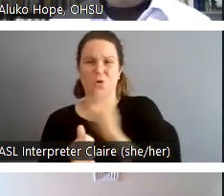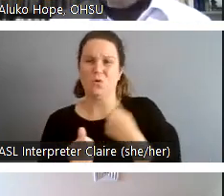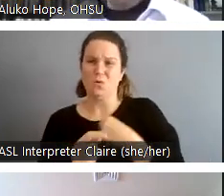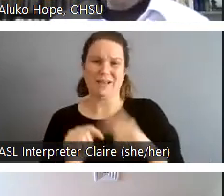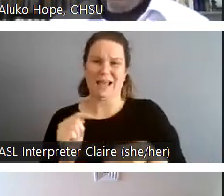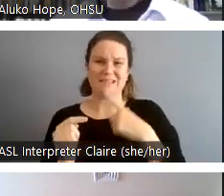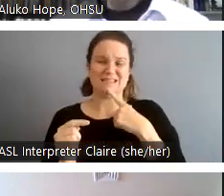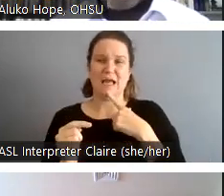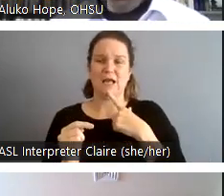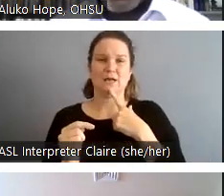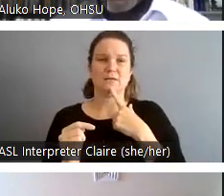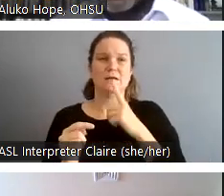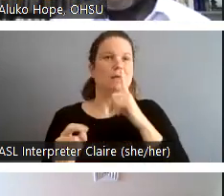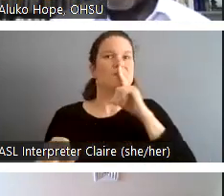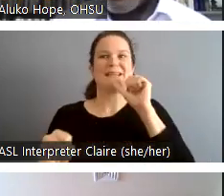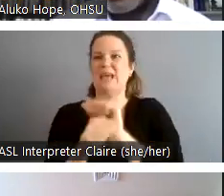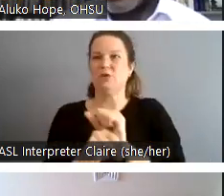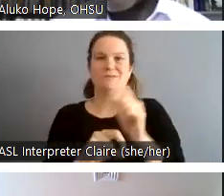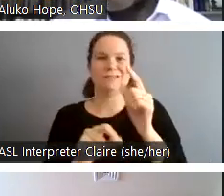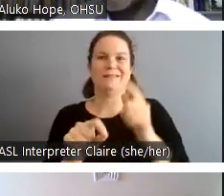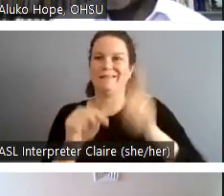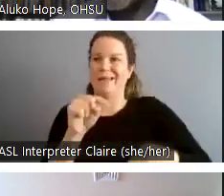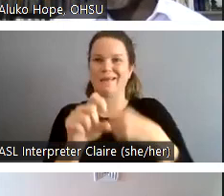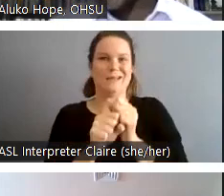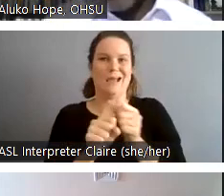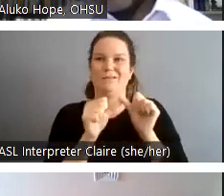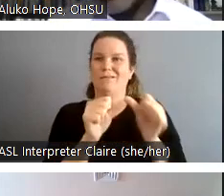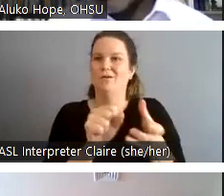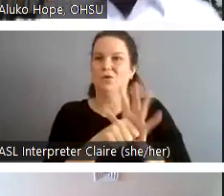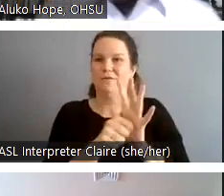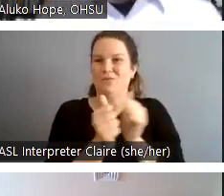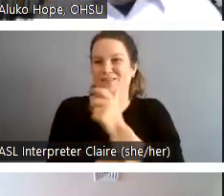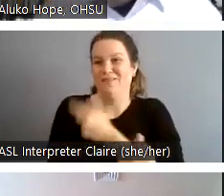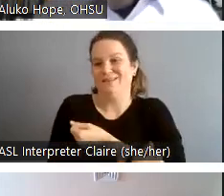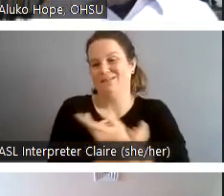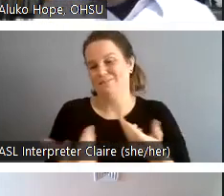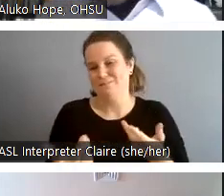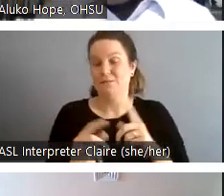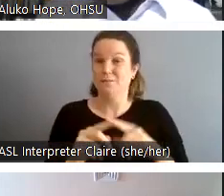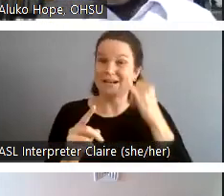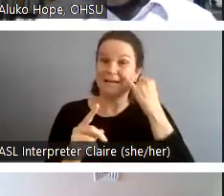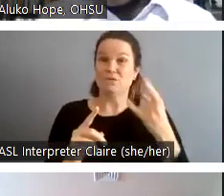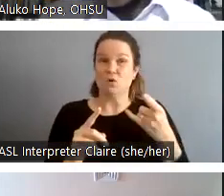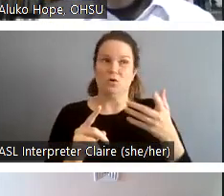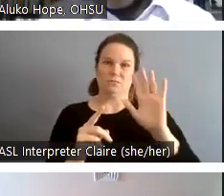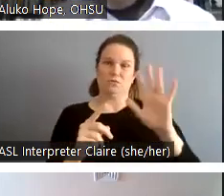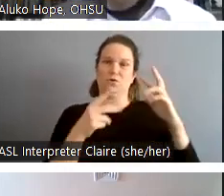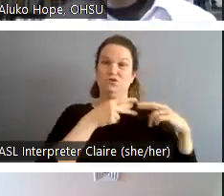completely eliminate the risk of getting Long COVID if you're vaccinated. So, I do think if you, it's likely that if you're genetically predisposed to developing